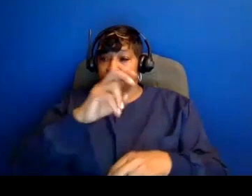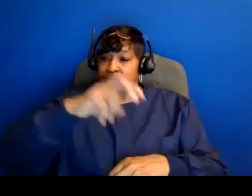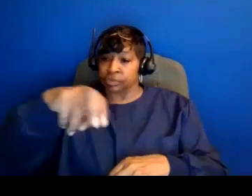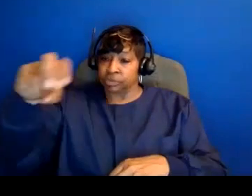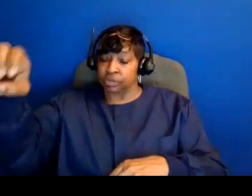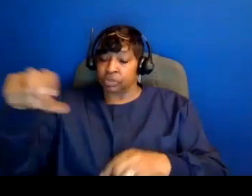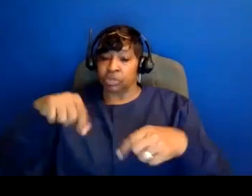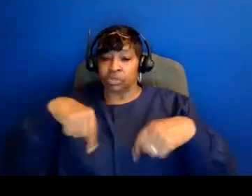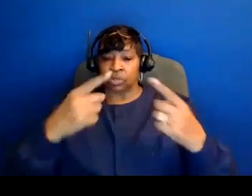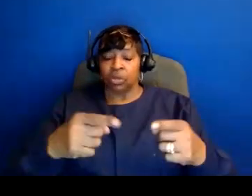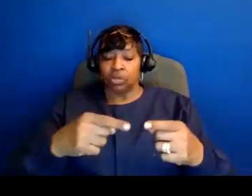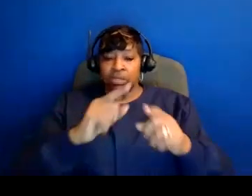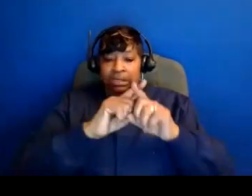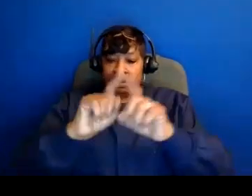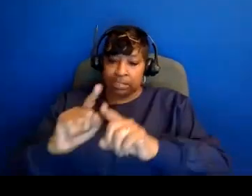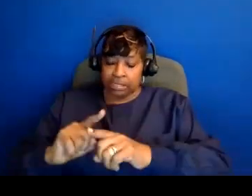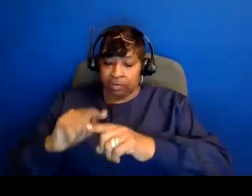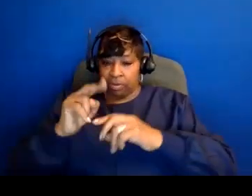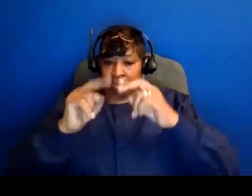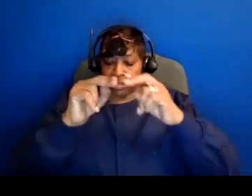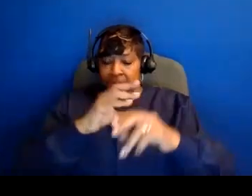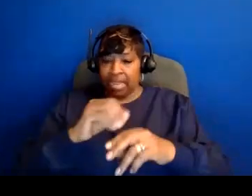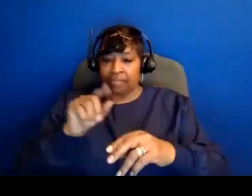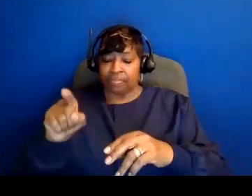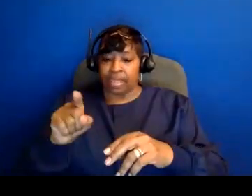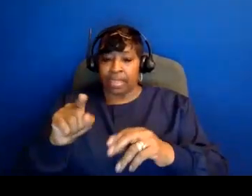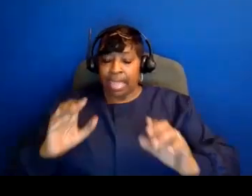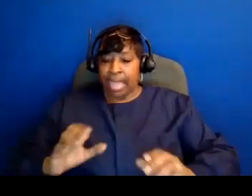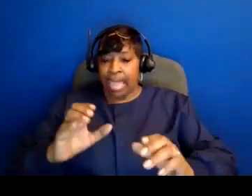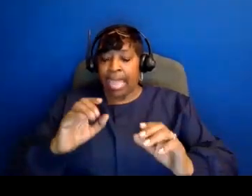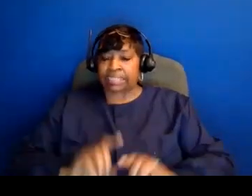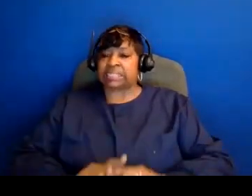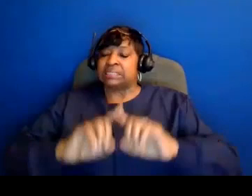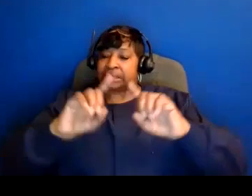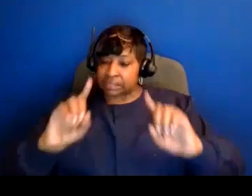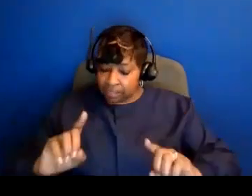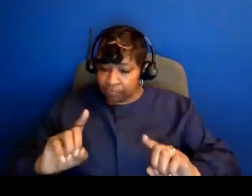lauravanpuymbrouck: I've had some research participants that talk about seeing the same provider